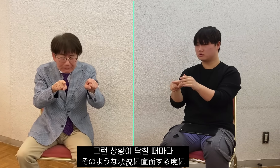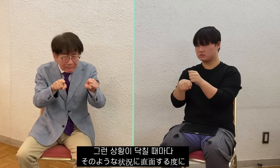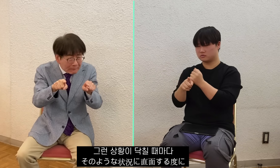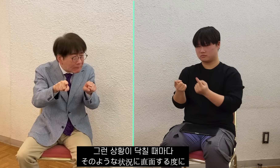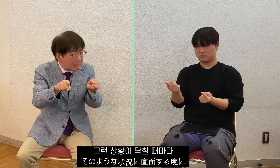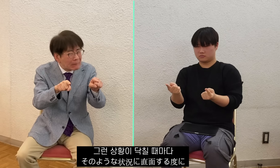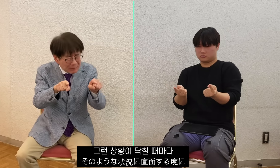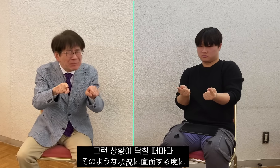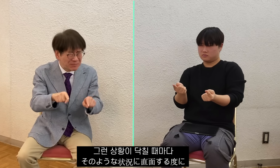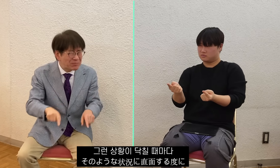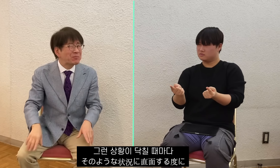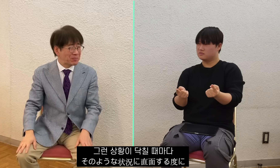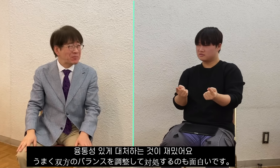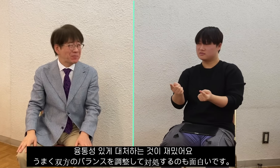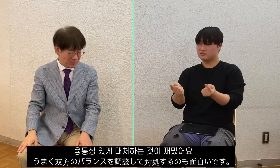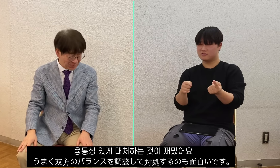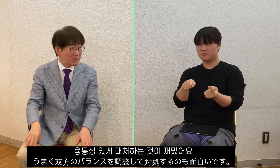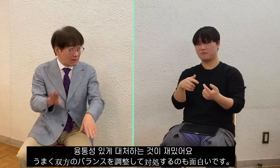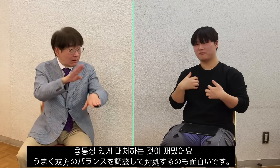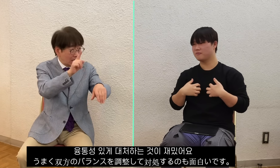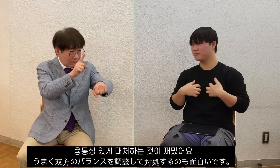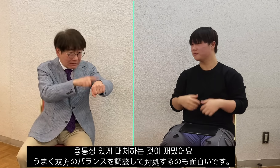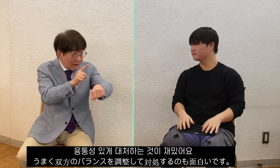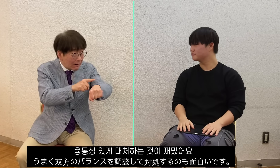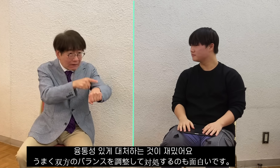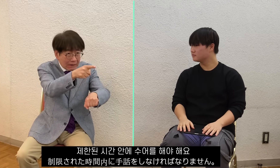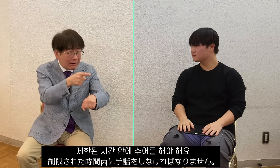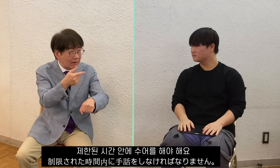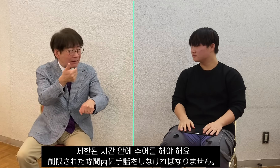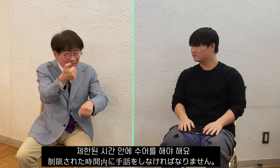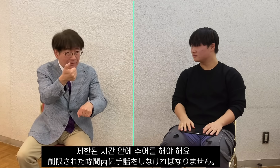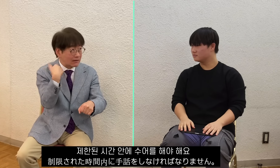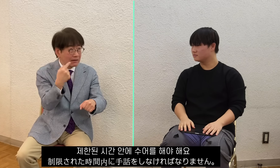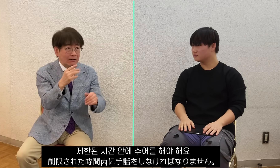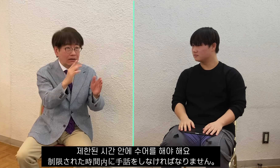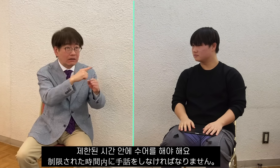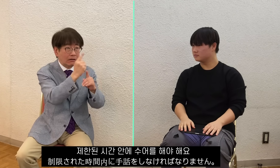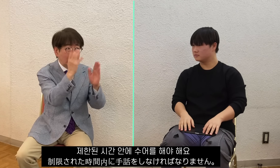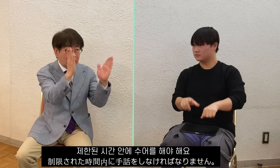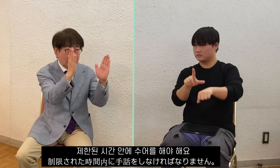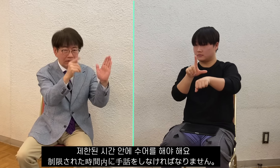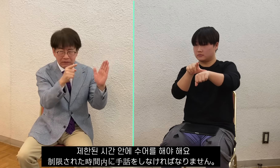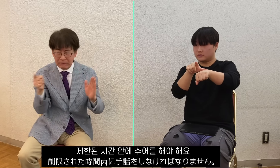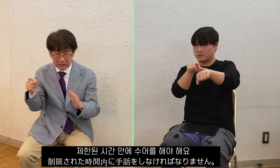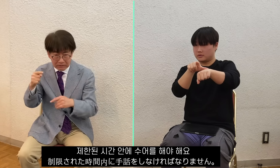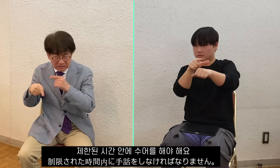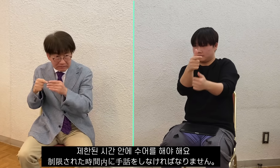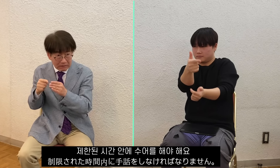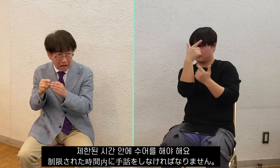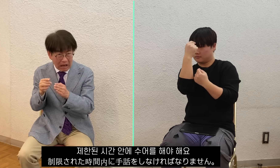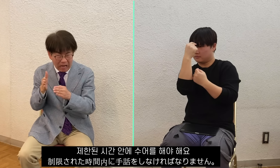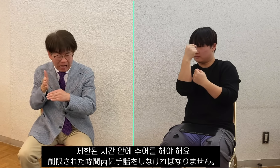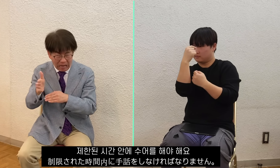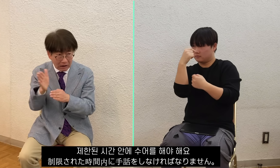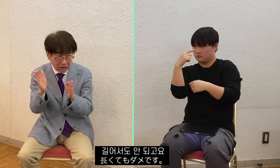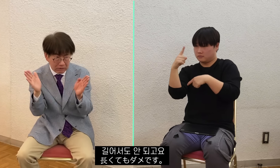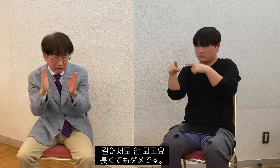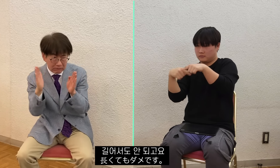It's fun to be flexible and respond whenever such a situation arises. I have to do sign language within a limited time.